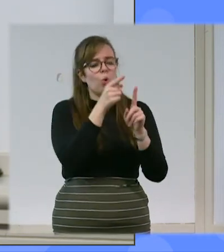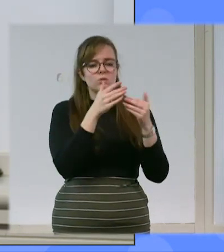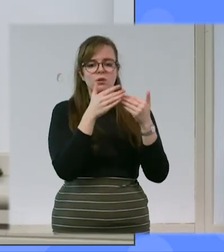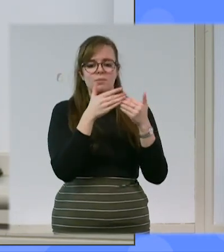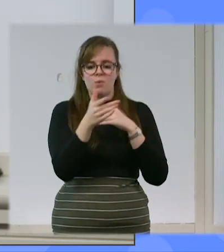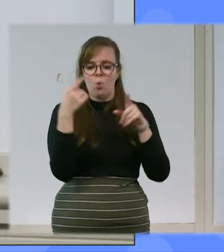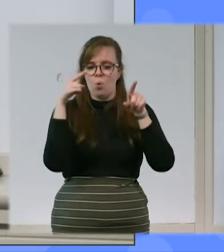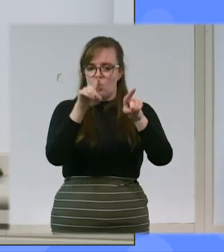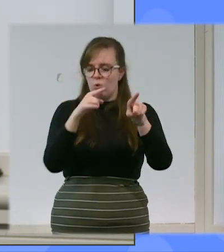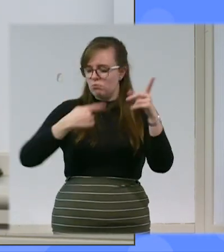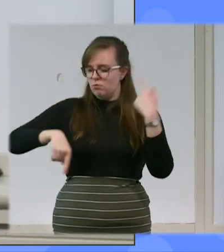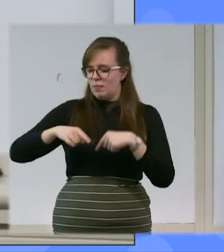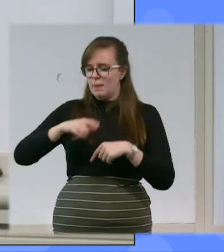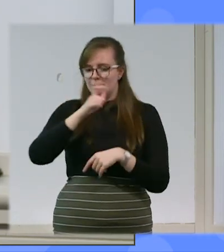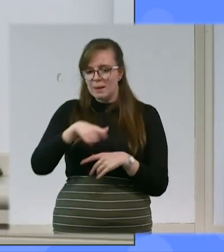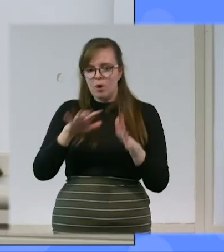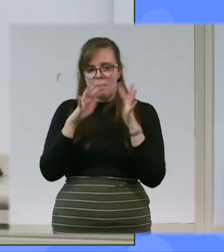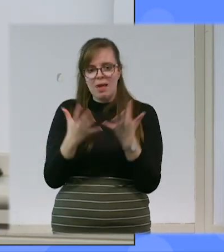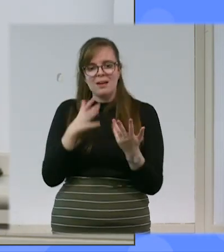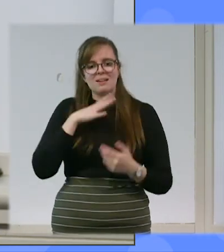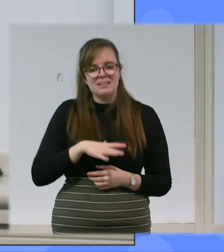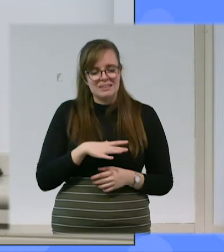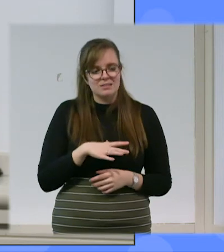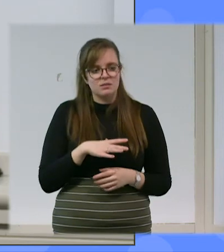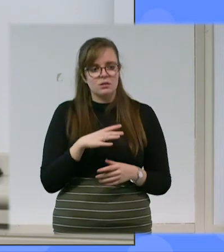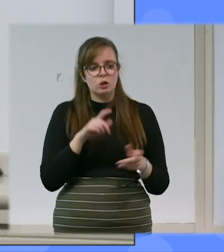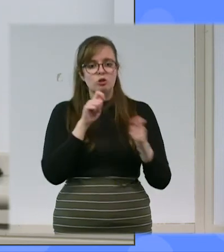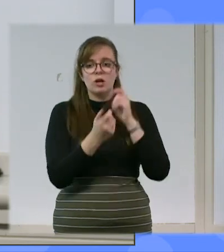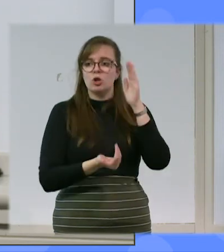as people and planet need change our new headline measures of progress because